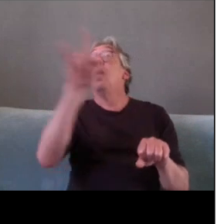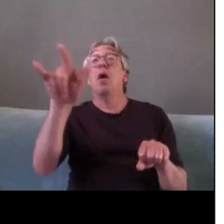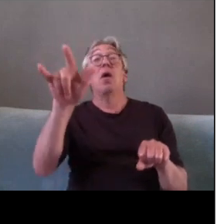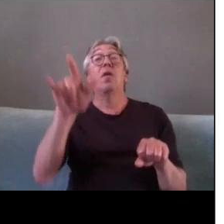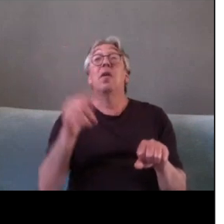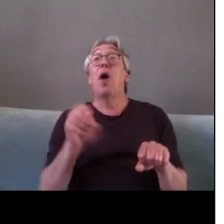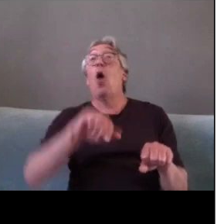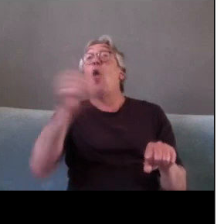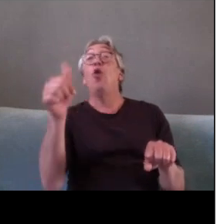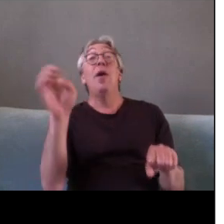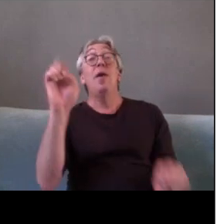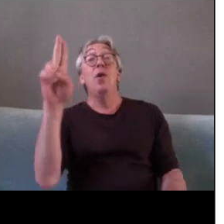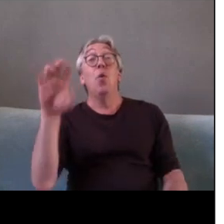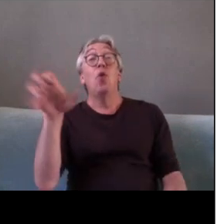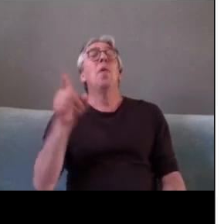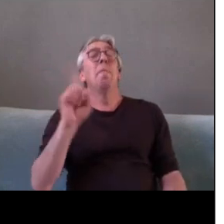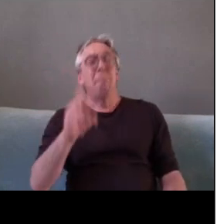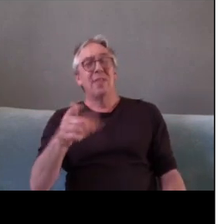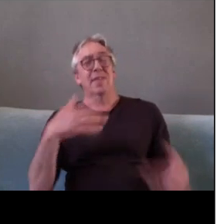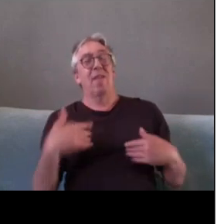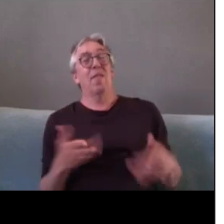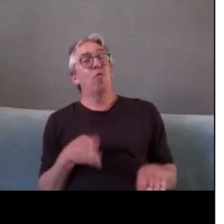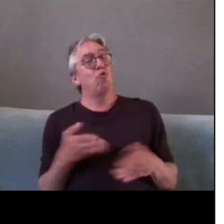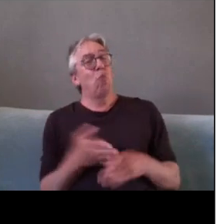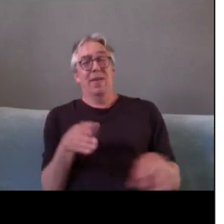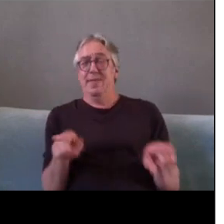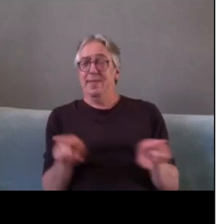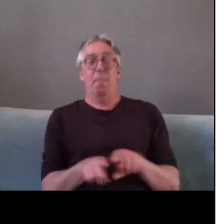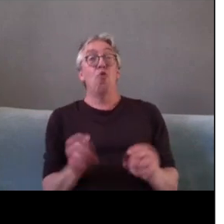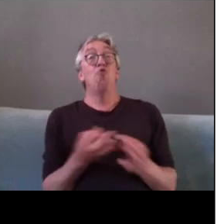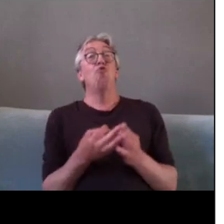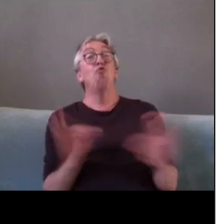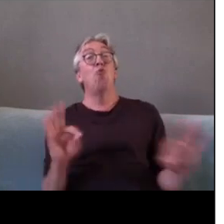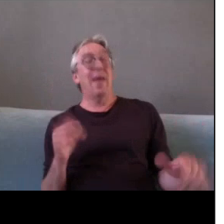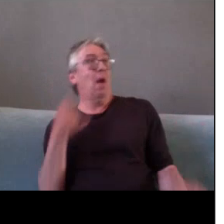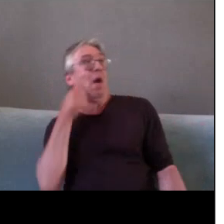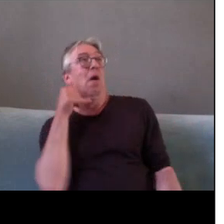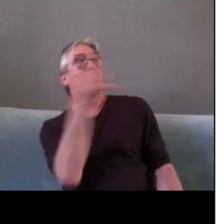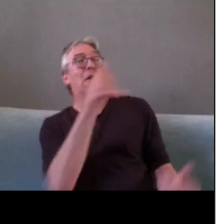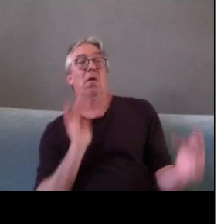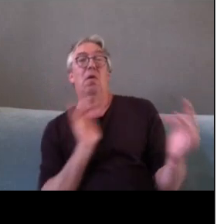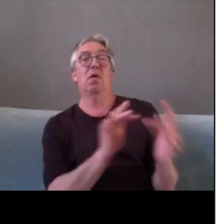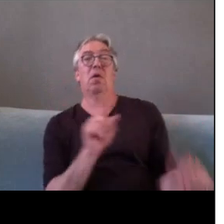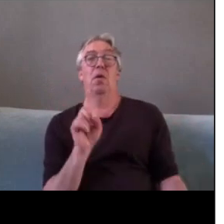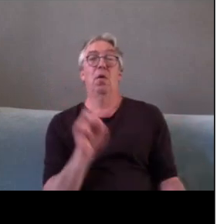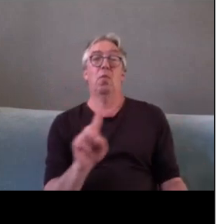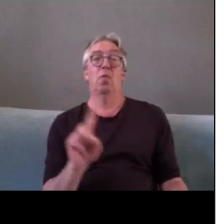In previous legislations, so the Code is basically a reform